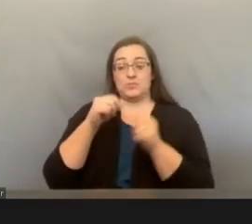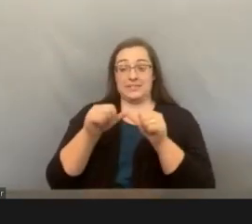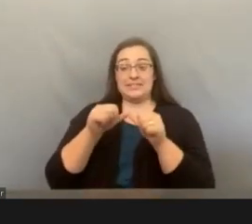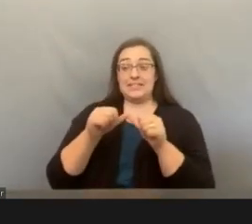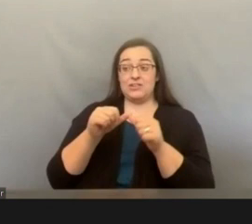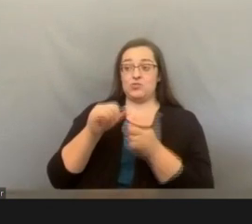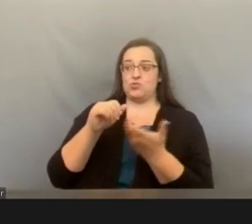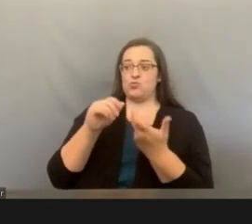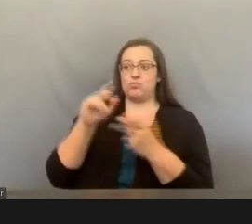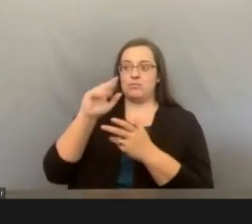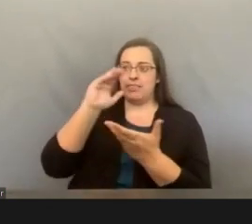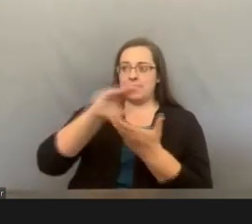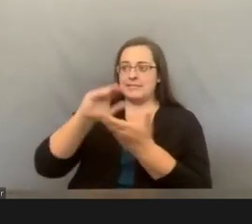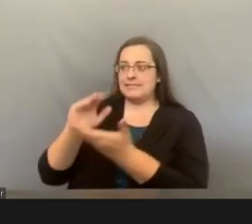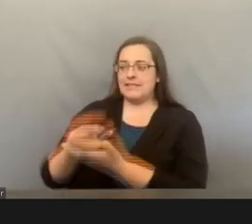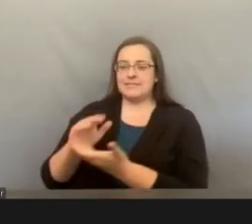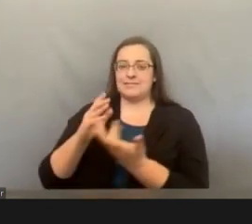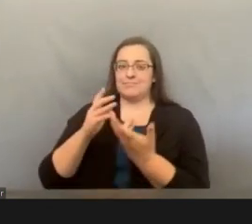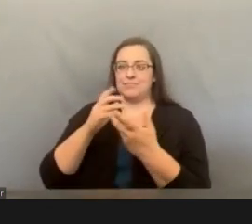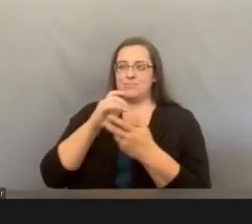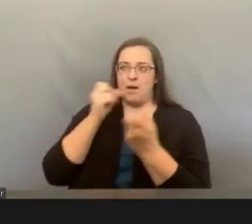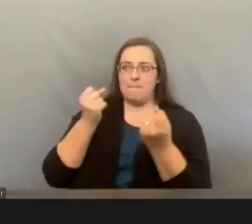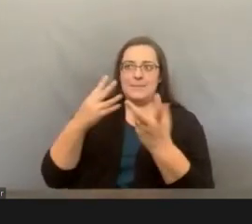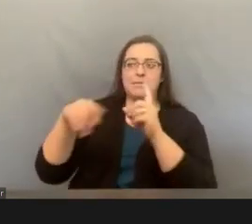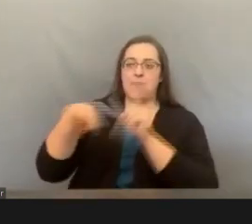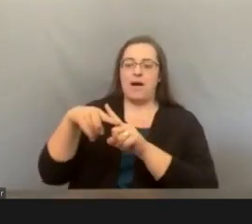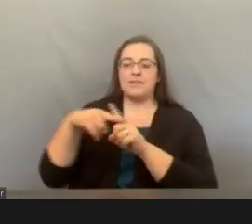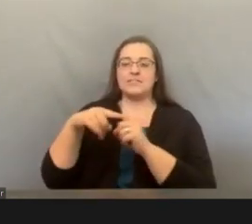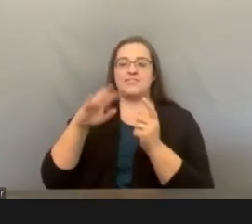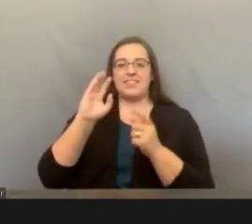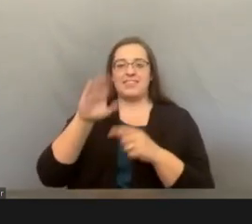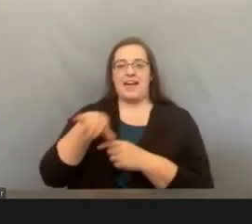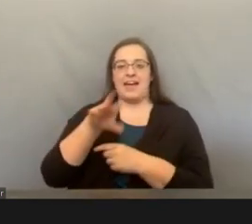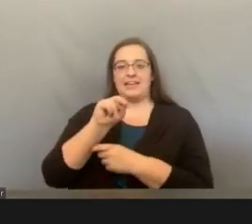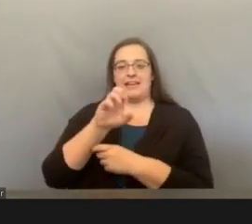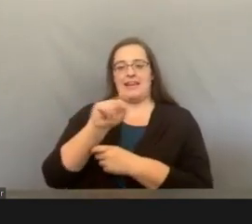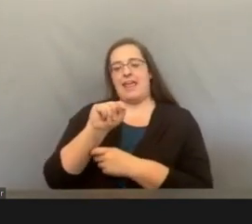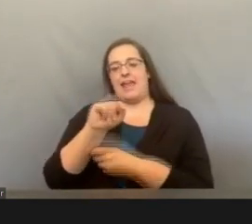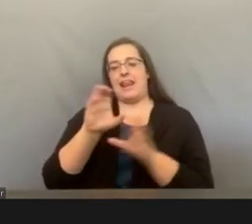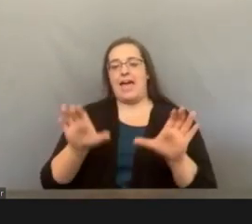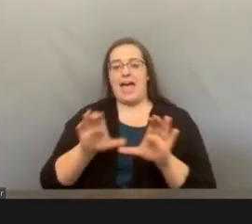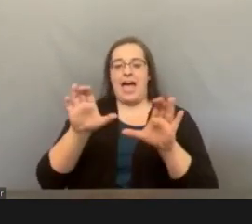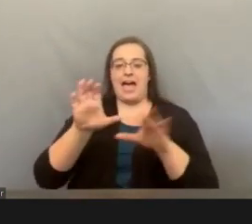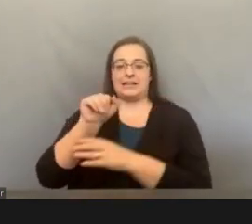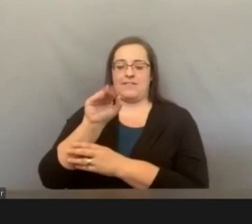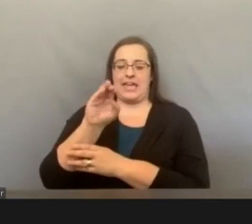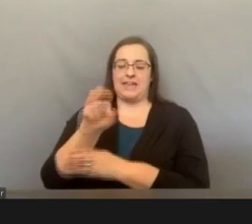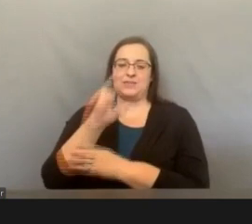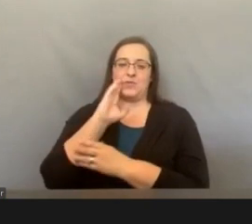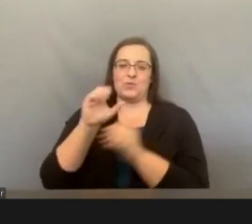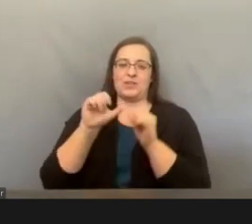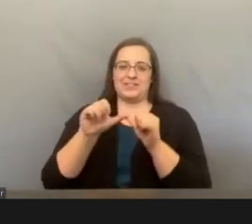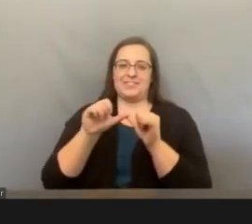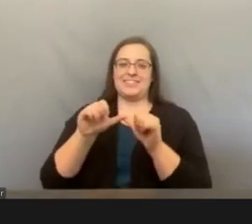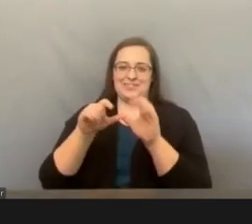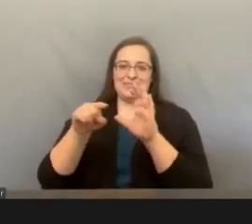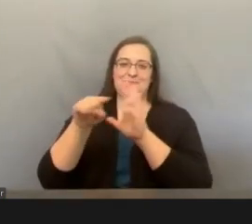SO I THINK OVER TIME, WE WILL SEE ADDITIONAL RECOVERIES AND IF WE CONTINUE TO HAVE LOWER